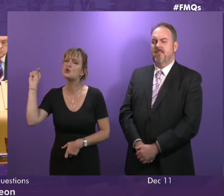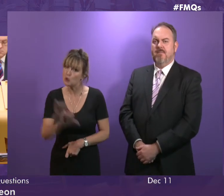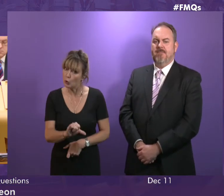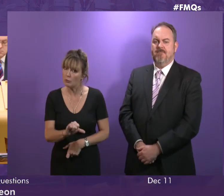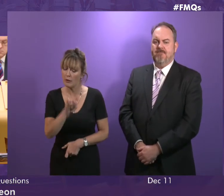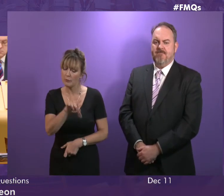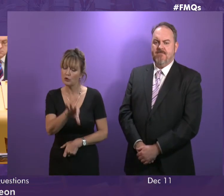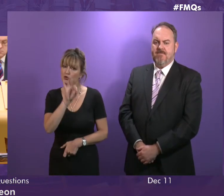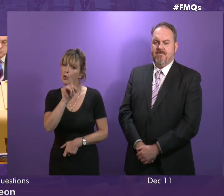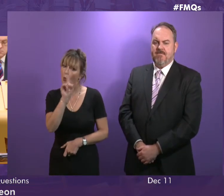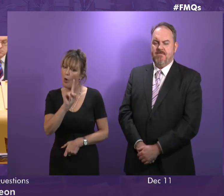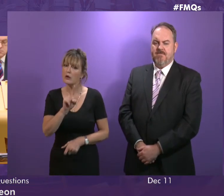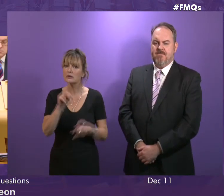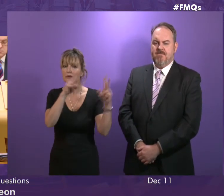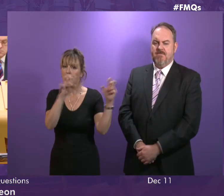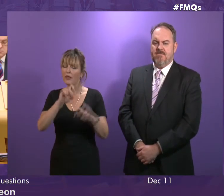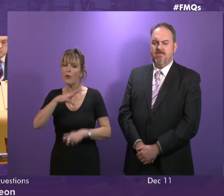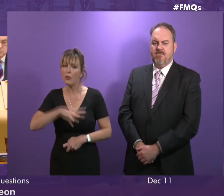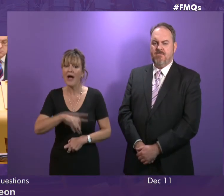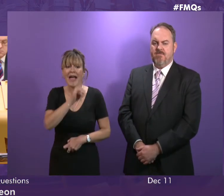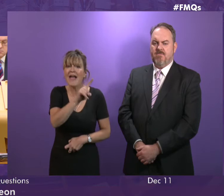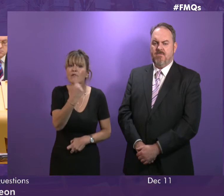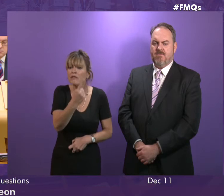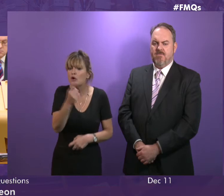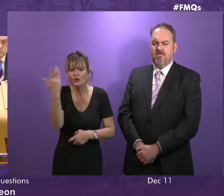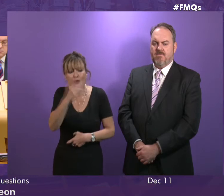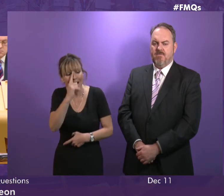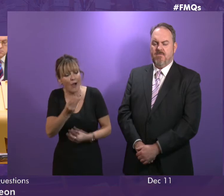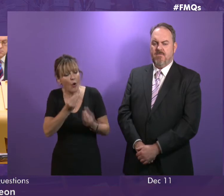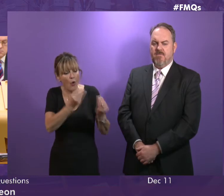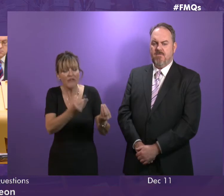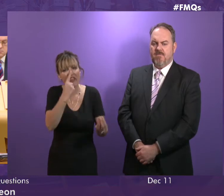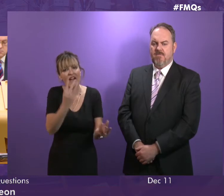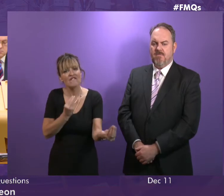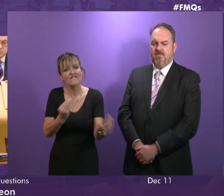in one school, there is flexibility to consider alternative approaches, such as travel to